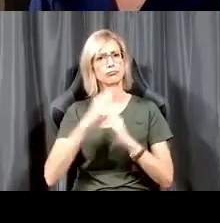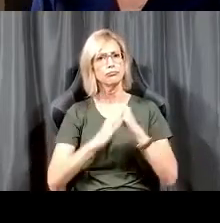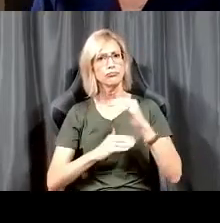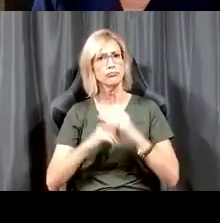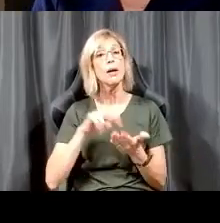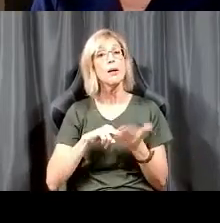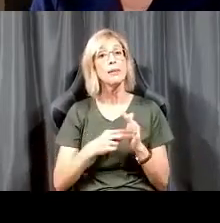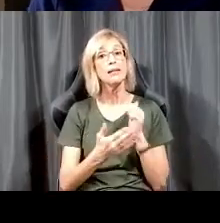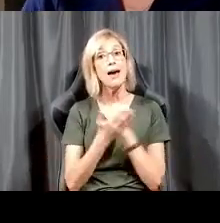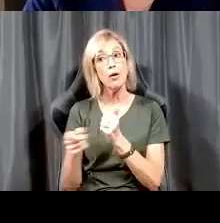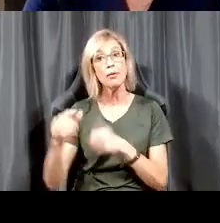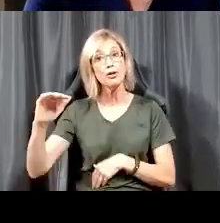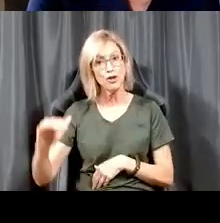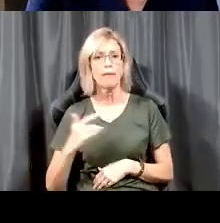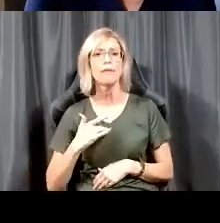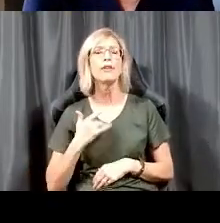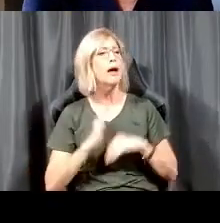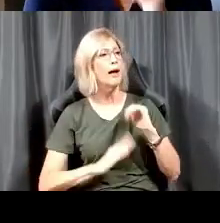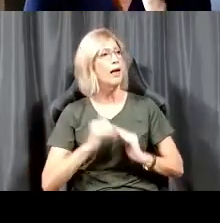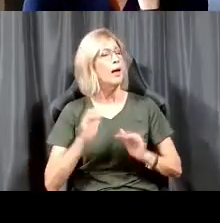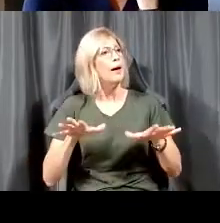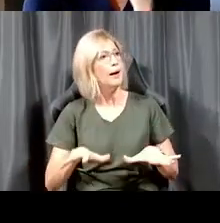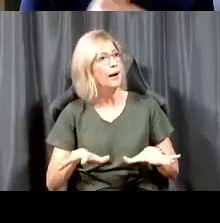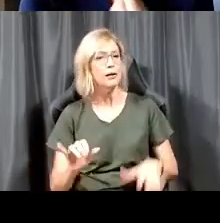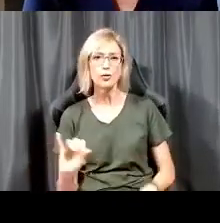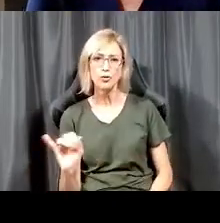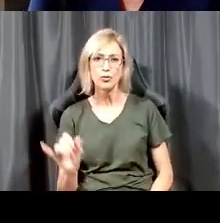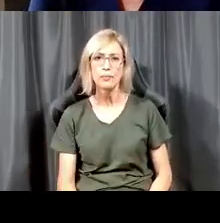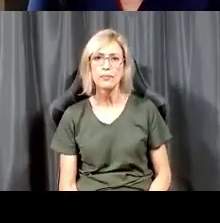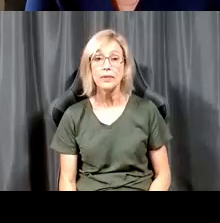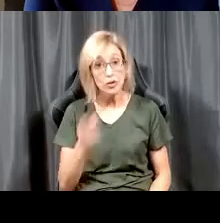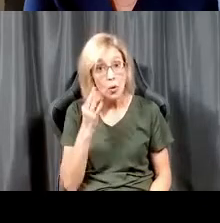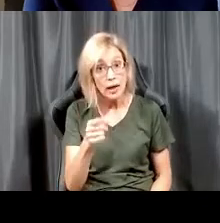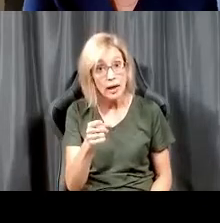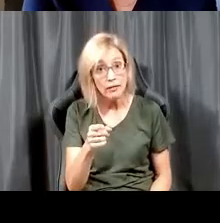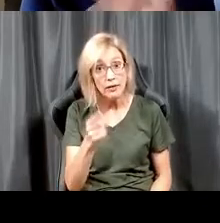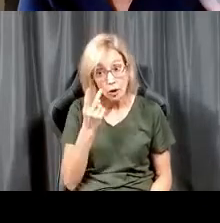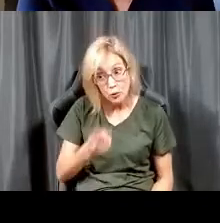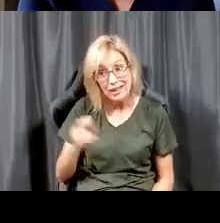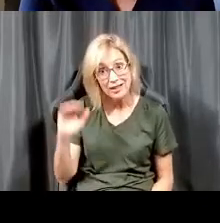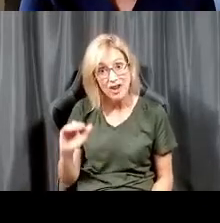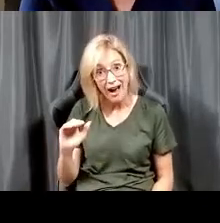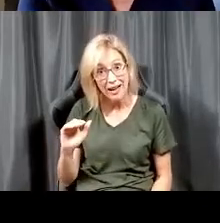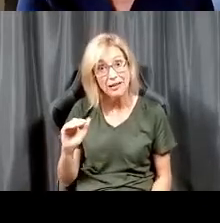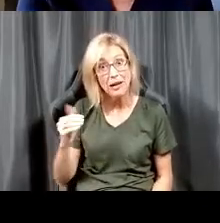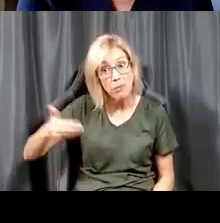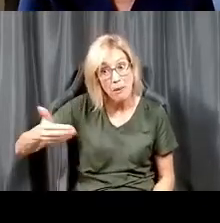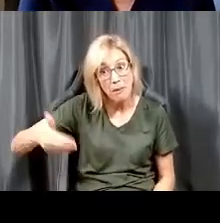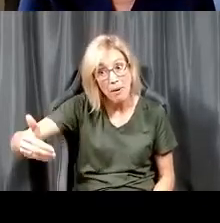child feel more comfortable as well. So if ever you have a child chewing on something and you have Chewelry present, we